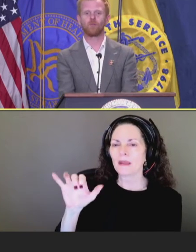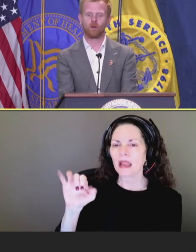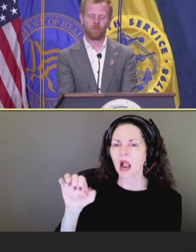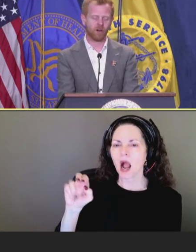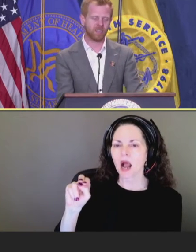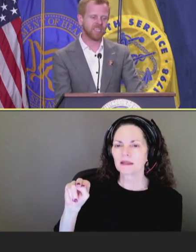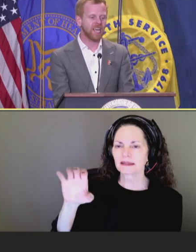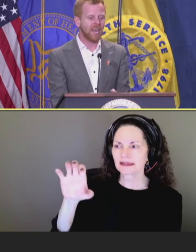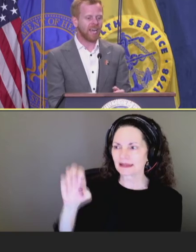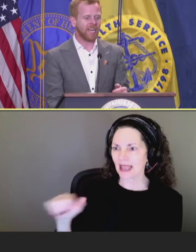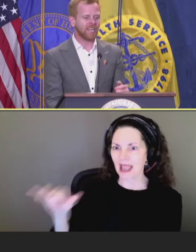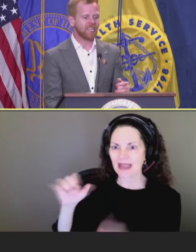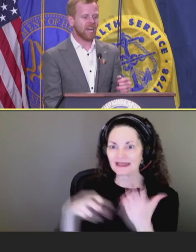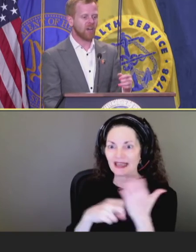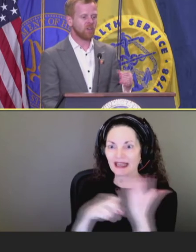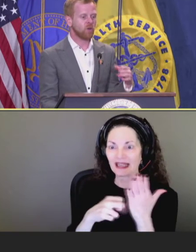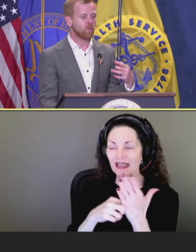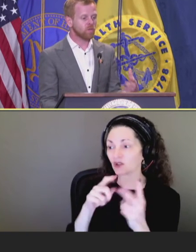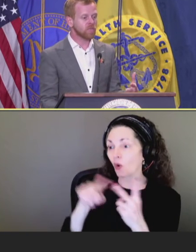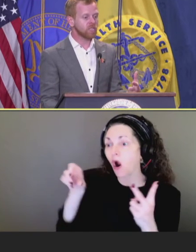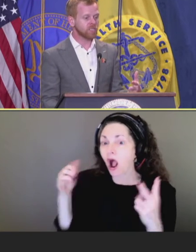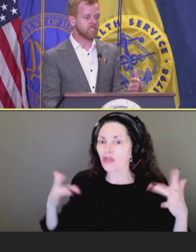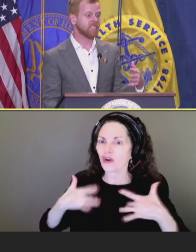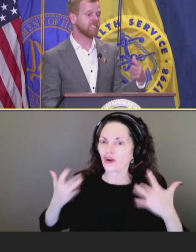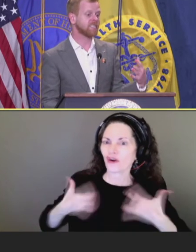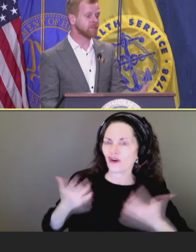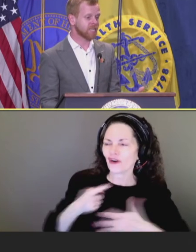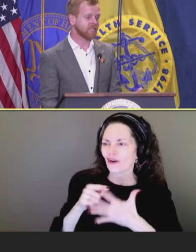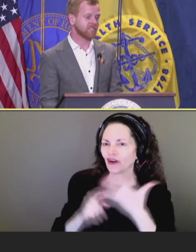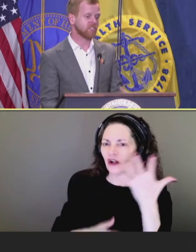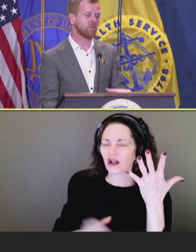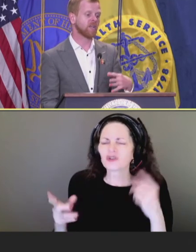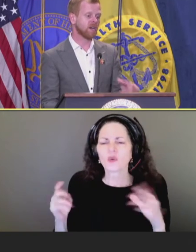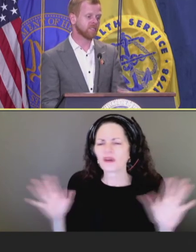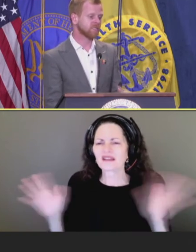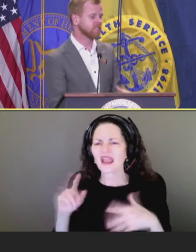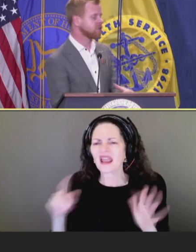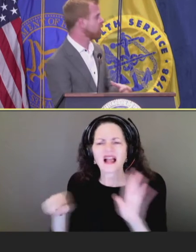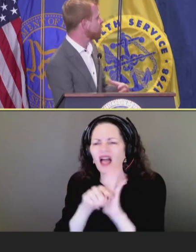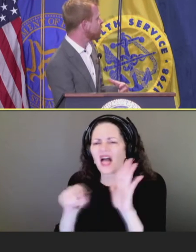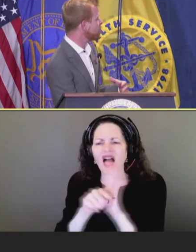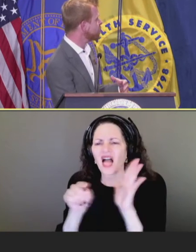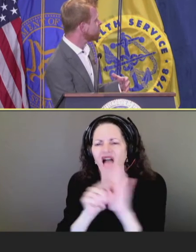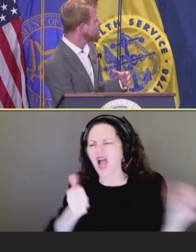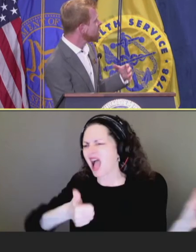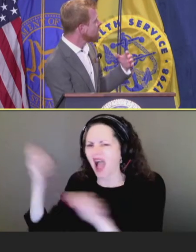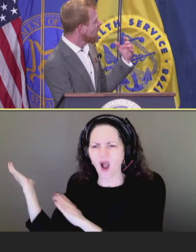more perks. And, you know, we really look to destigmatize it, so we constantly talk about it.